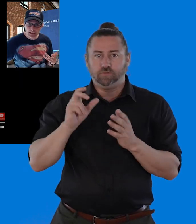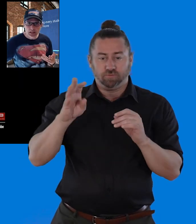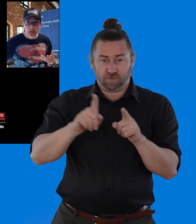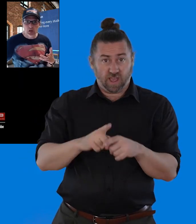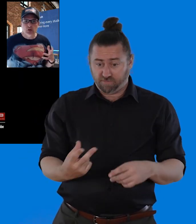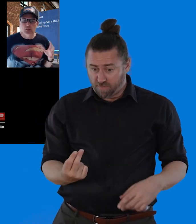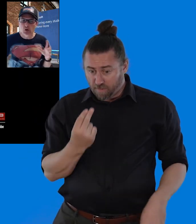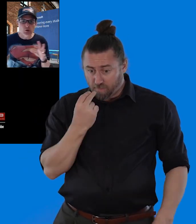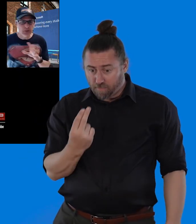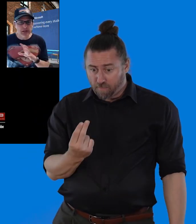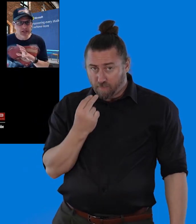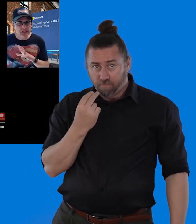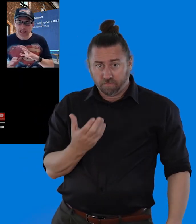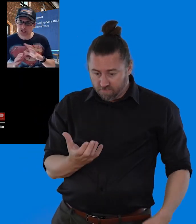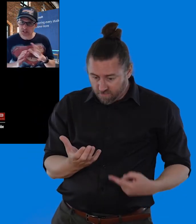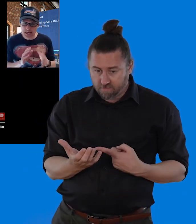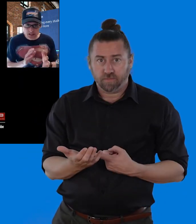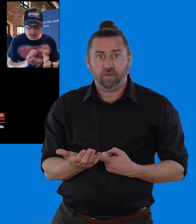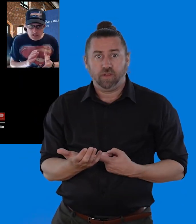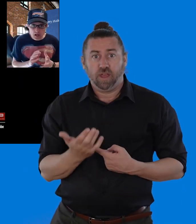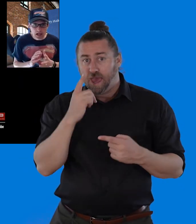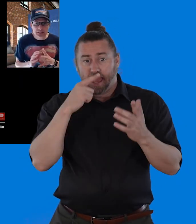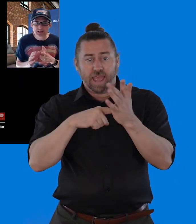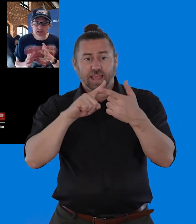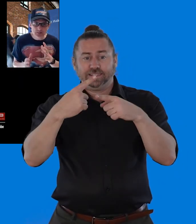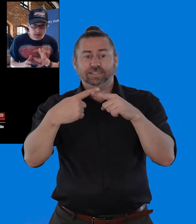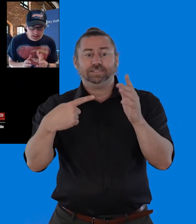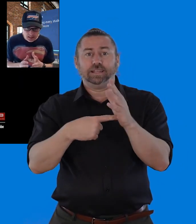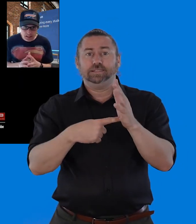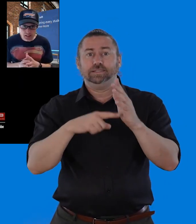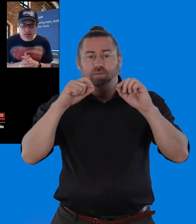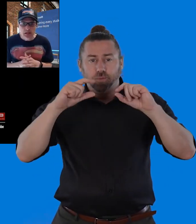OK, you've got all the ability to change the text size, the spacing,